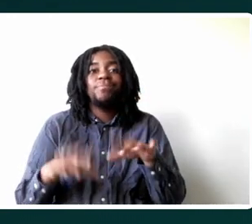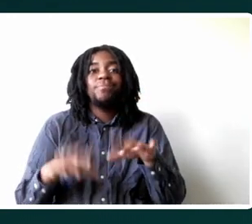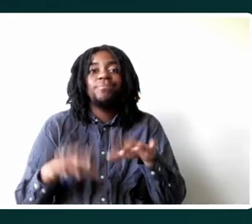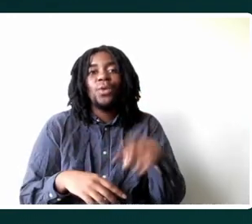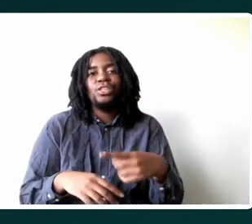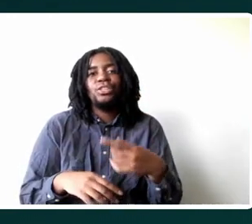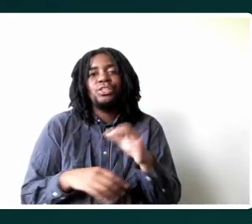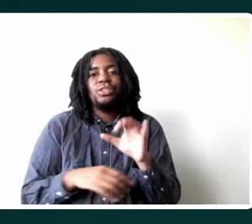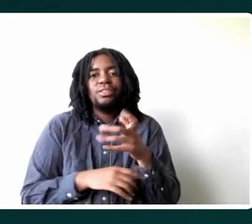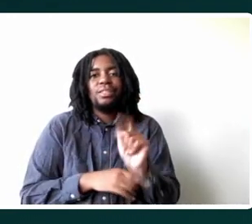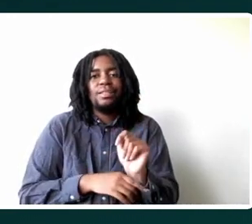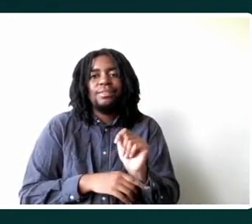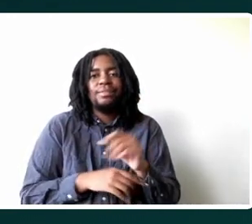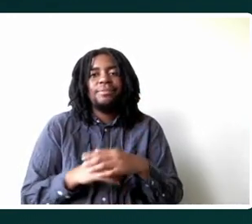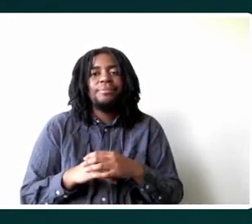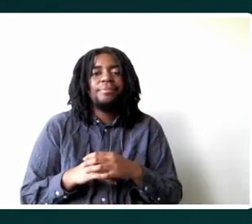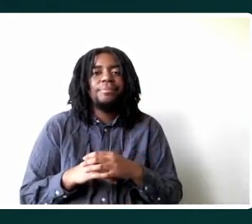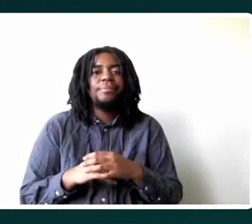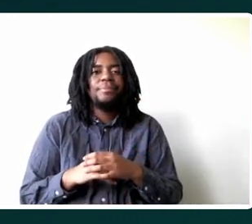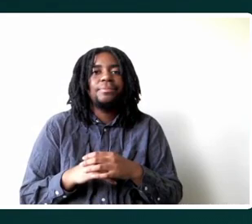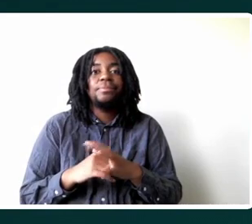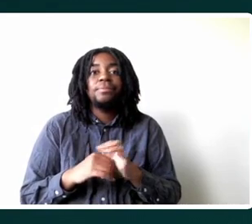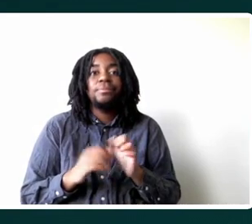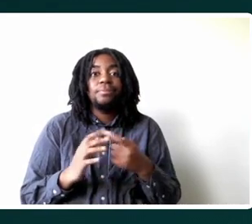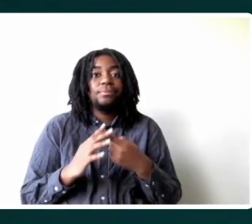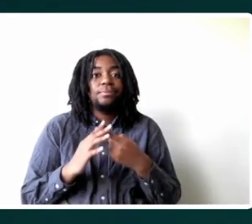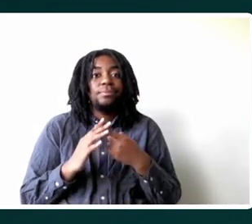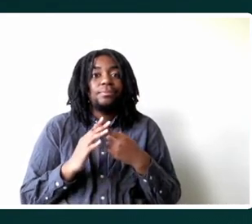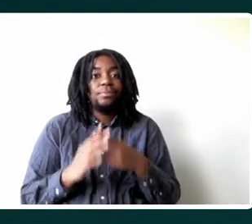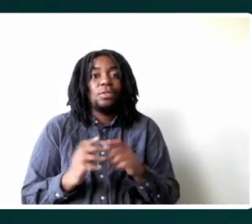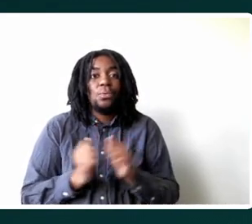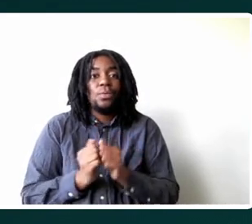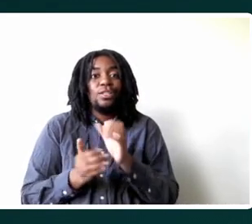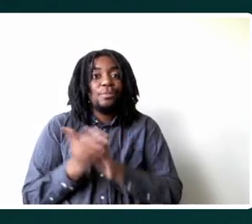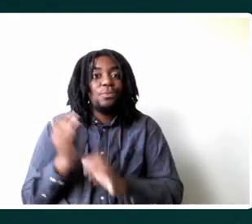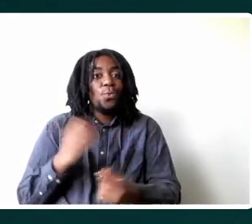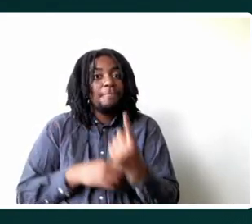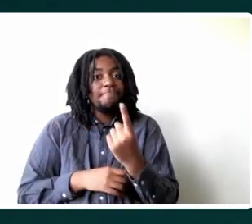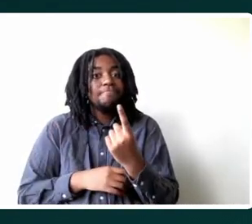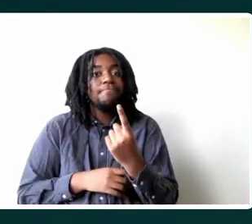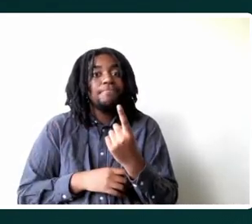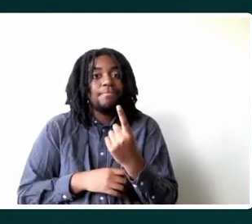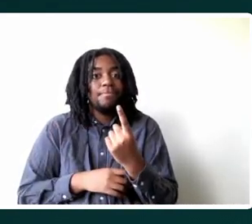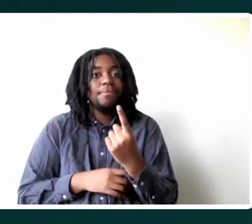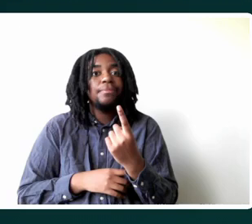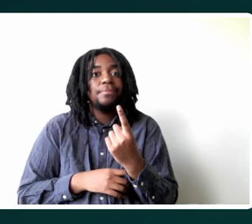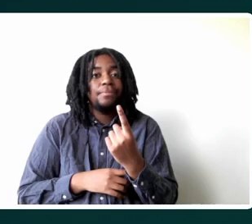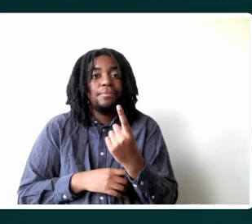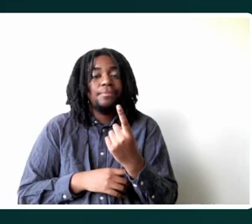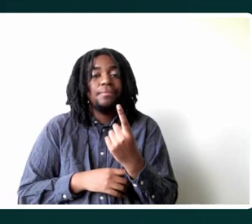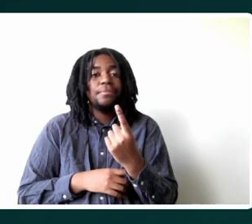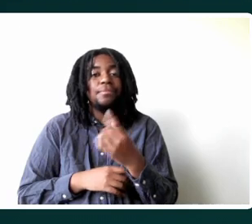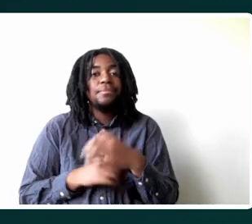then to get us started with Chapter 1, knowing that it highlights -- each one